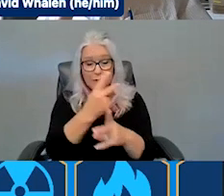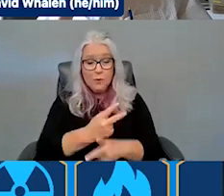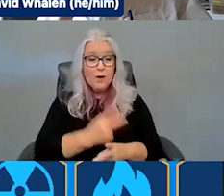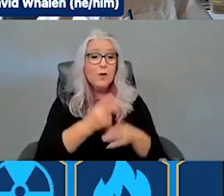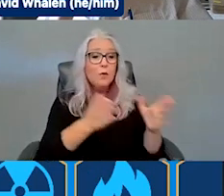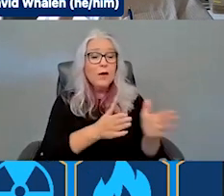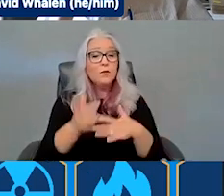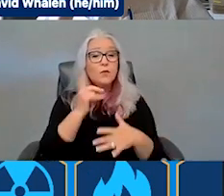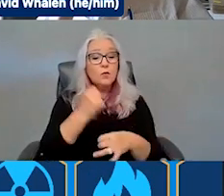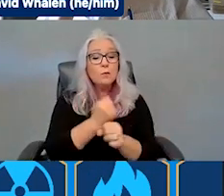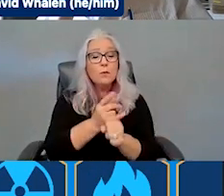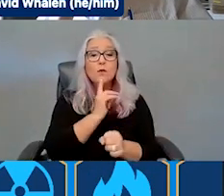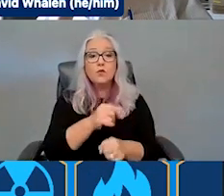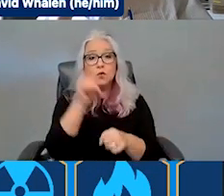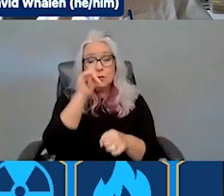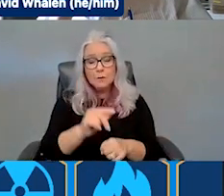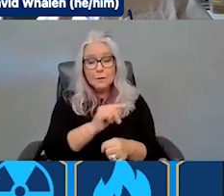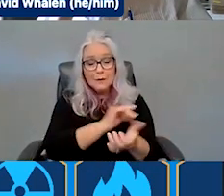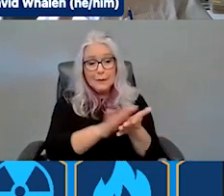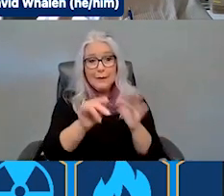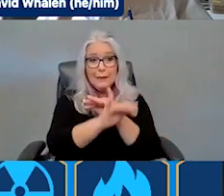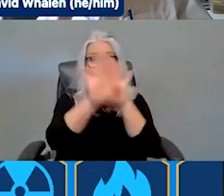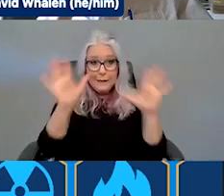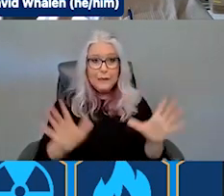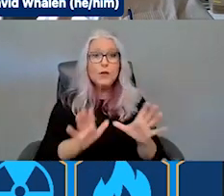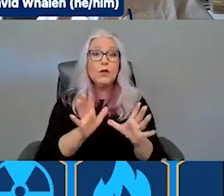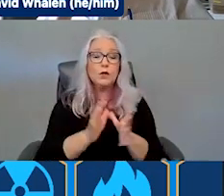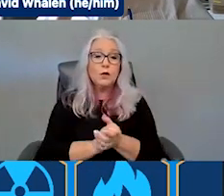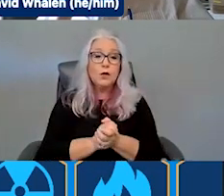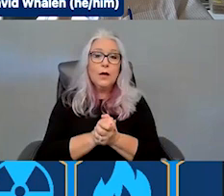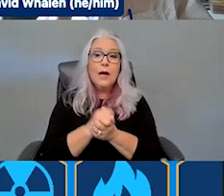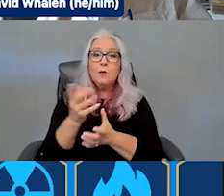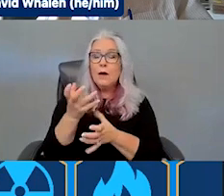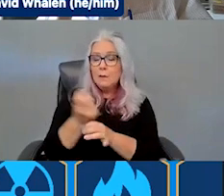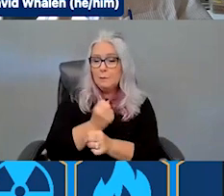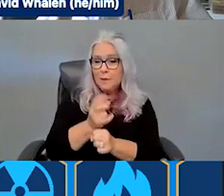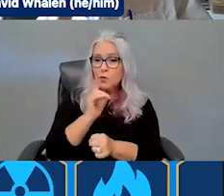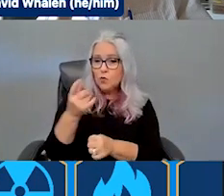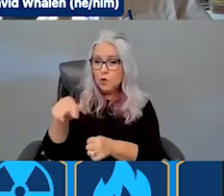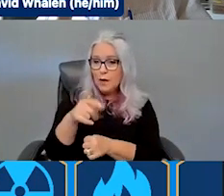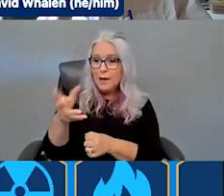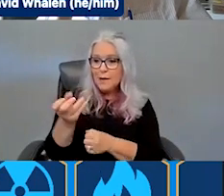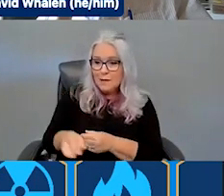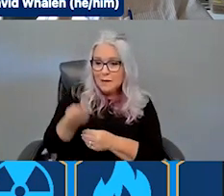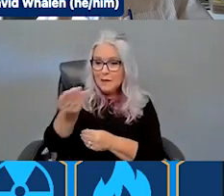make sure I leave room, space for my colleague Katie. So I'm